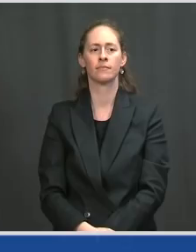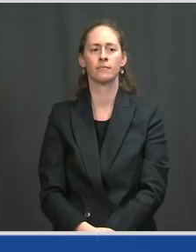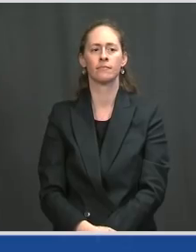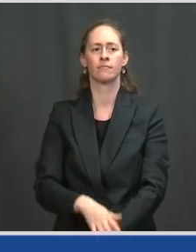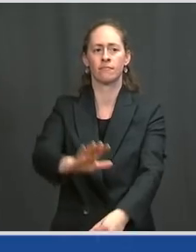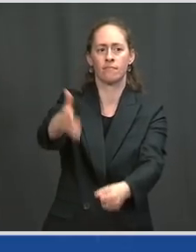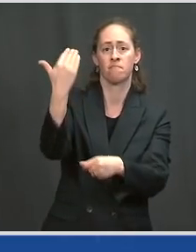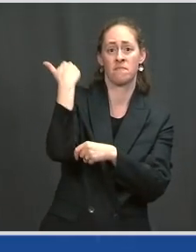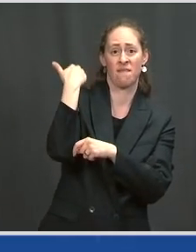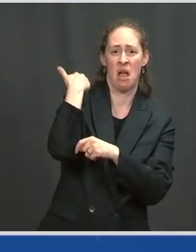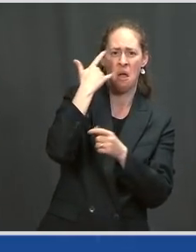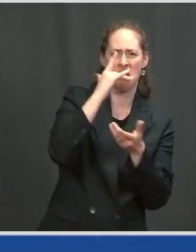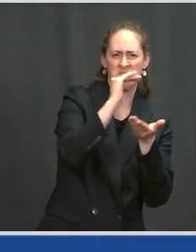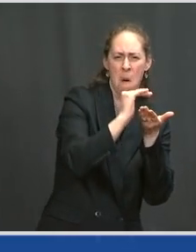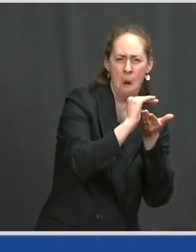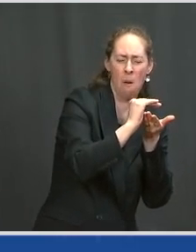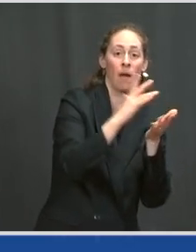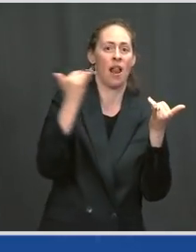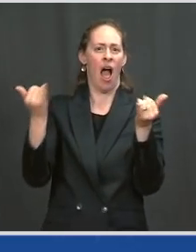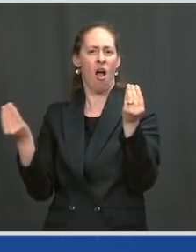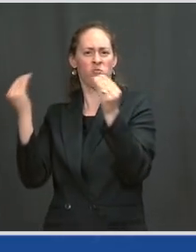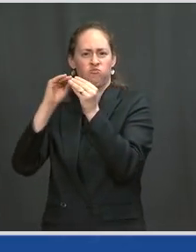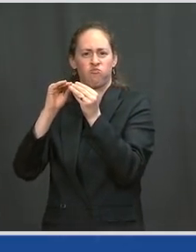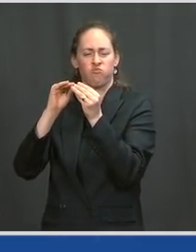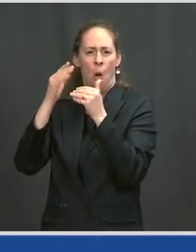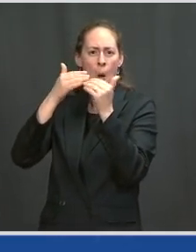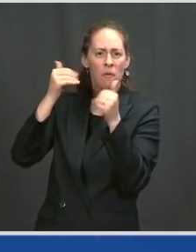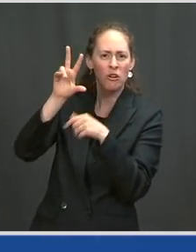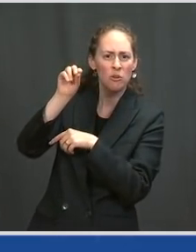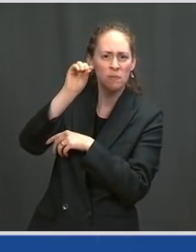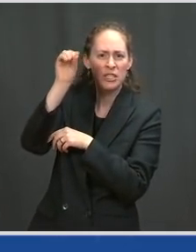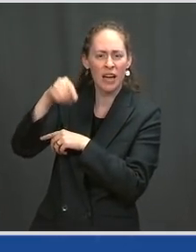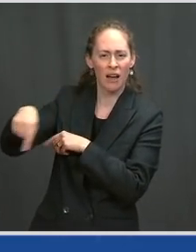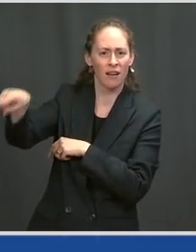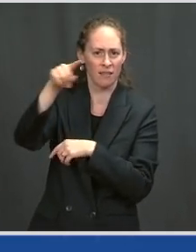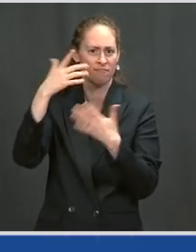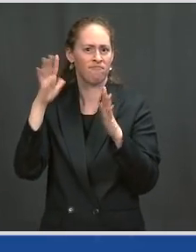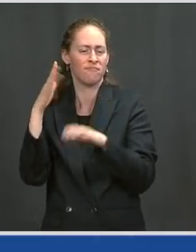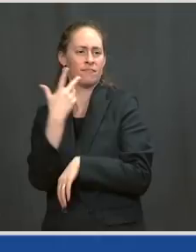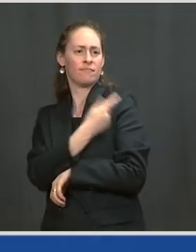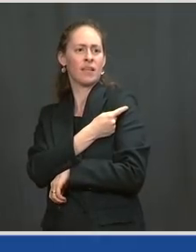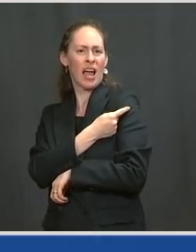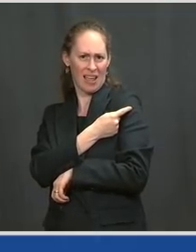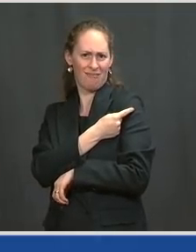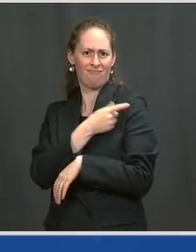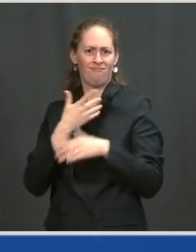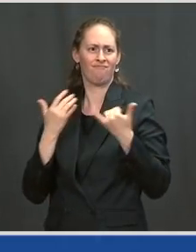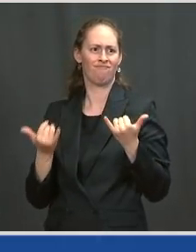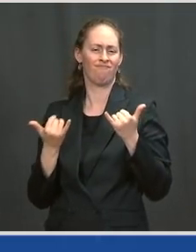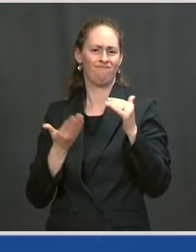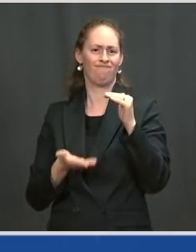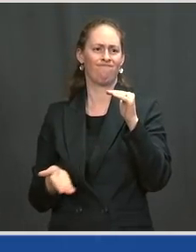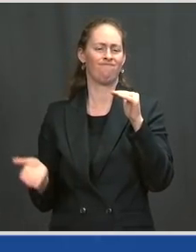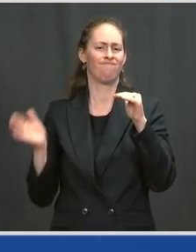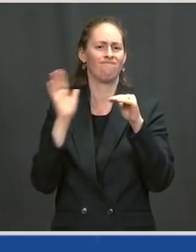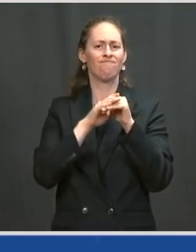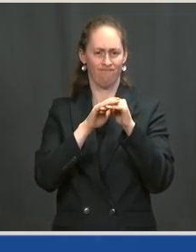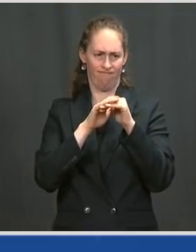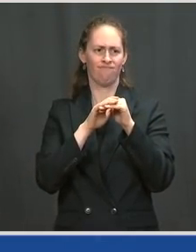No wonder things in America feel better today than they did back when the survey was taken. With that context, here are the steps